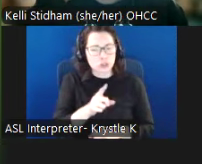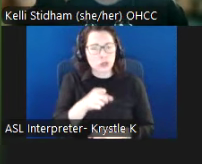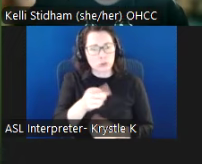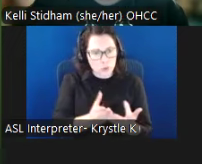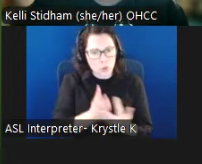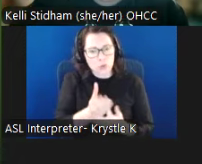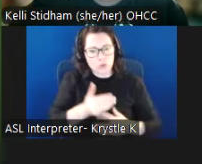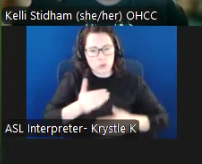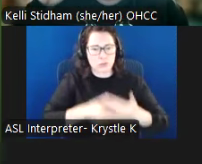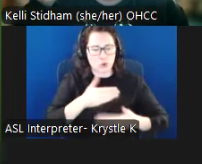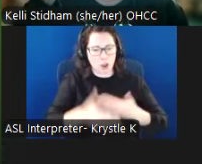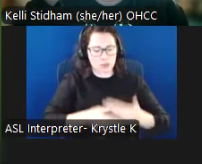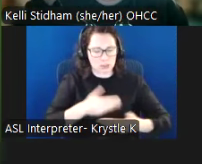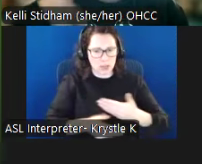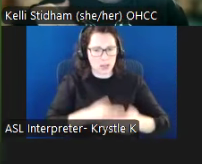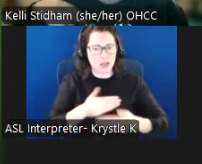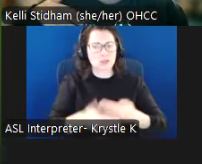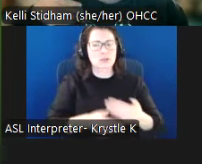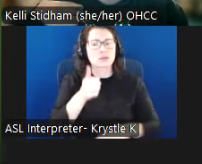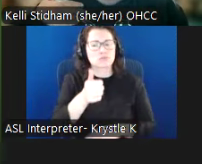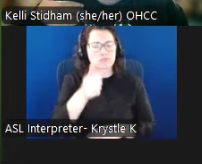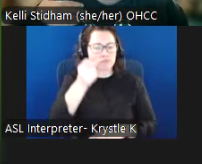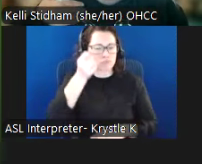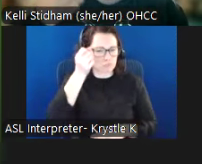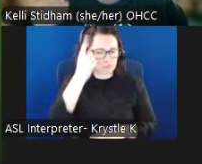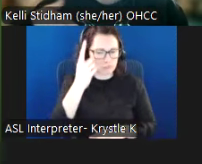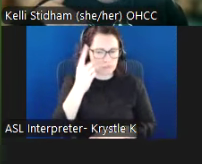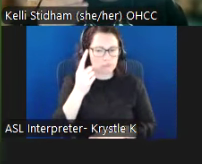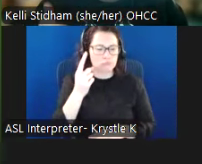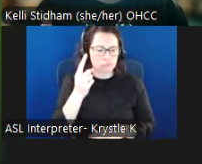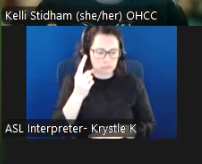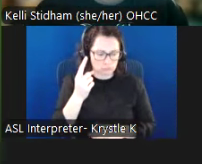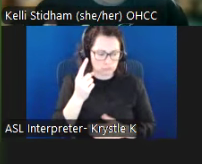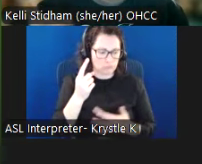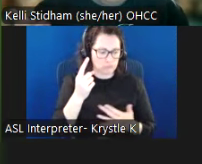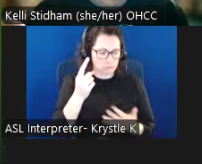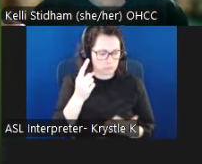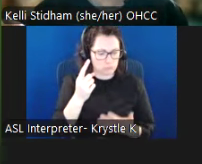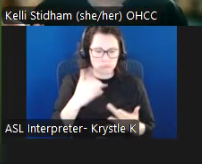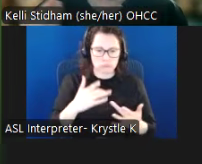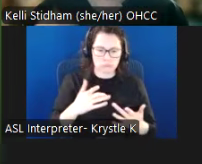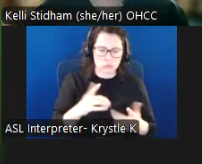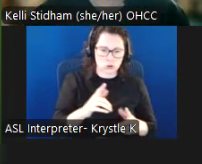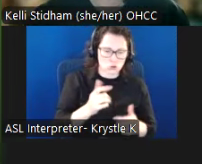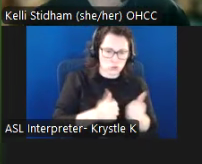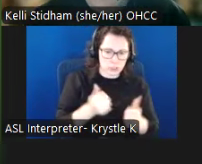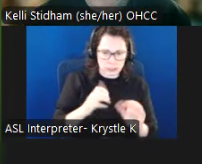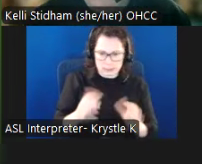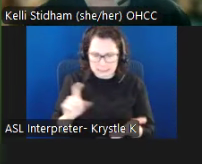process, you uh, understand where where